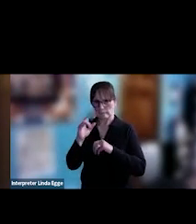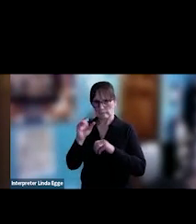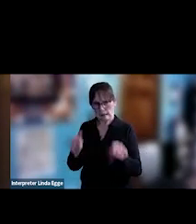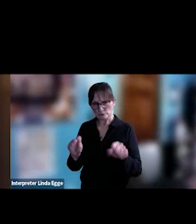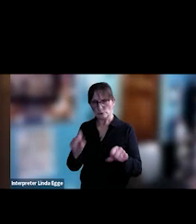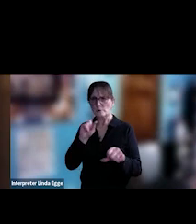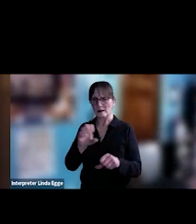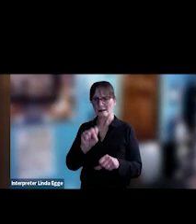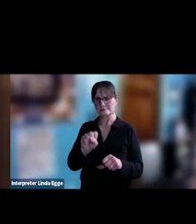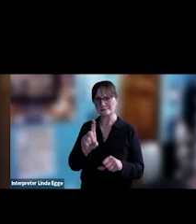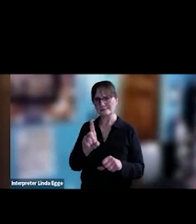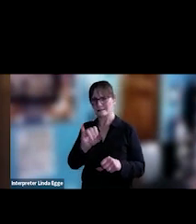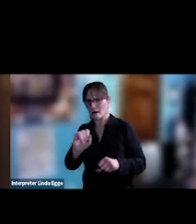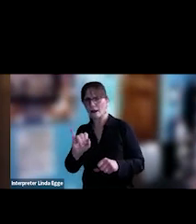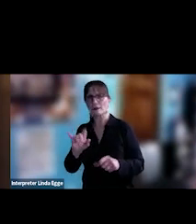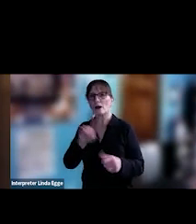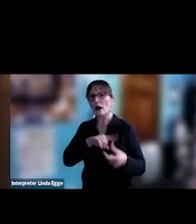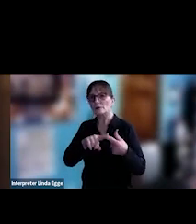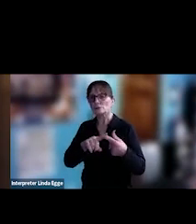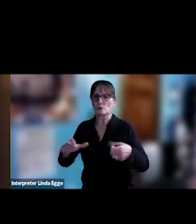up until their full retirement age.